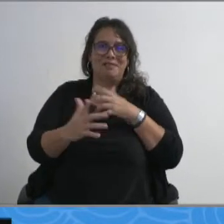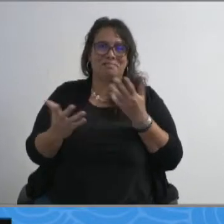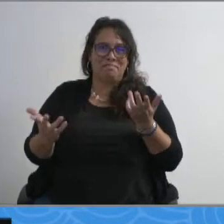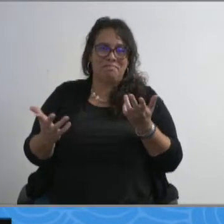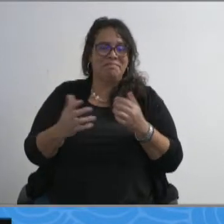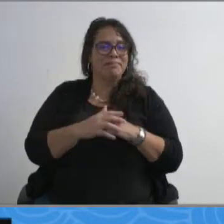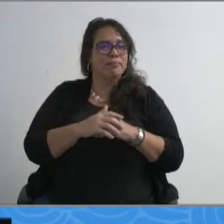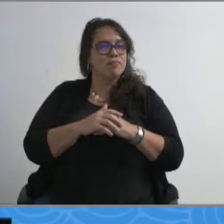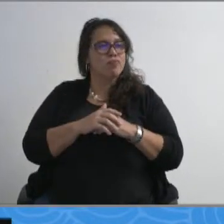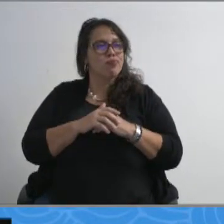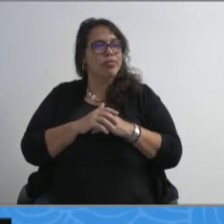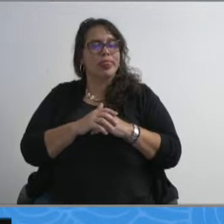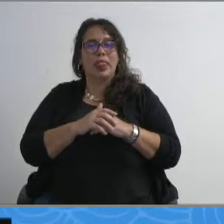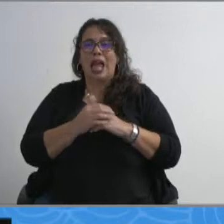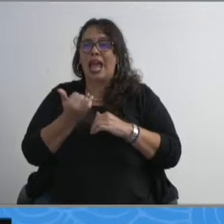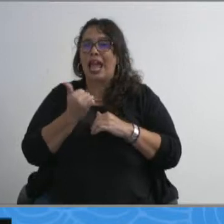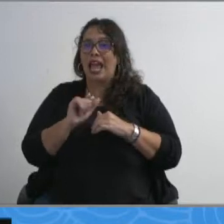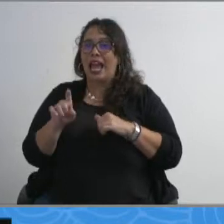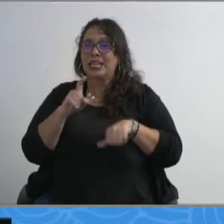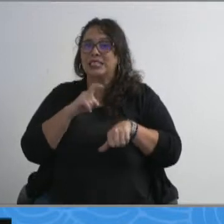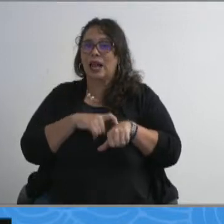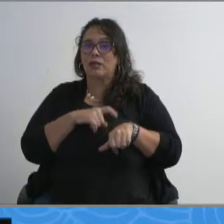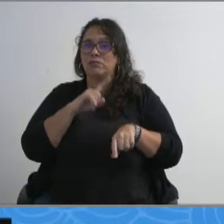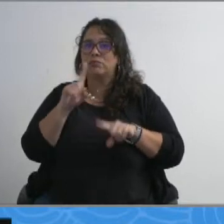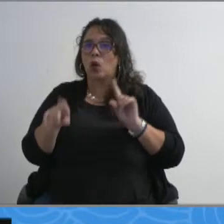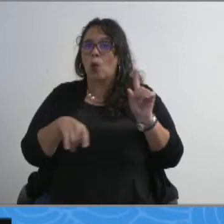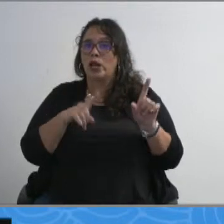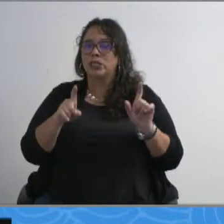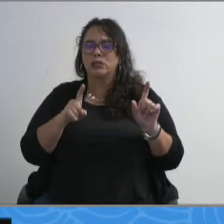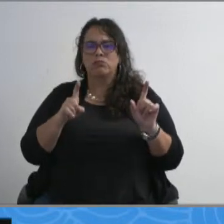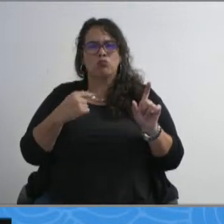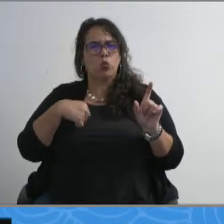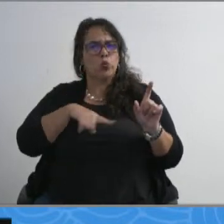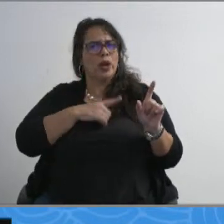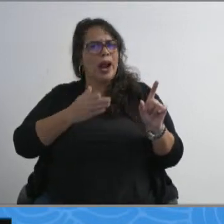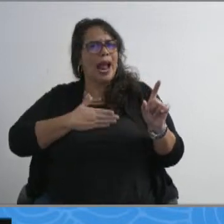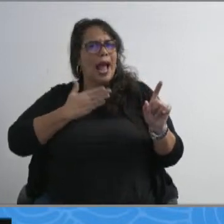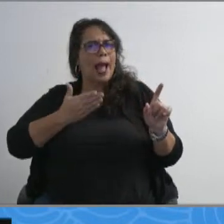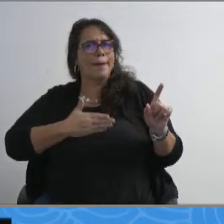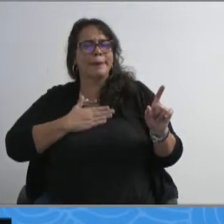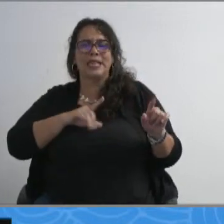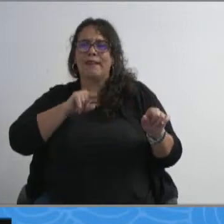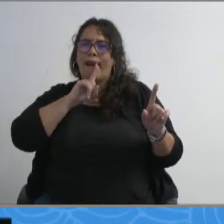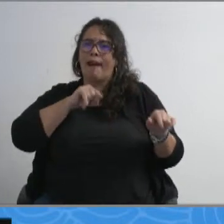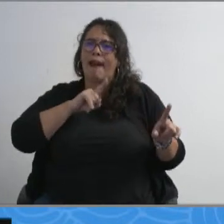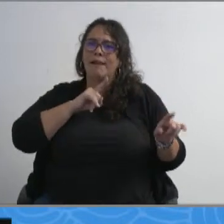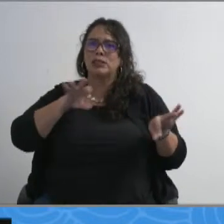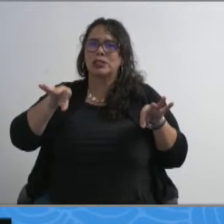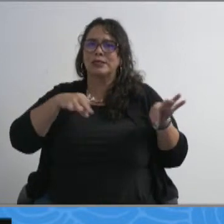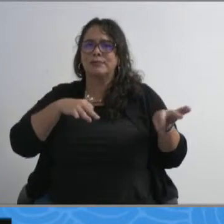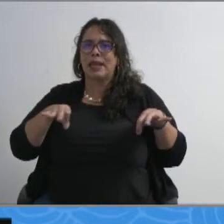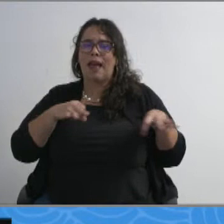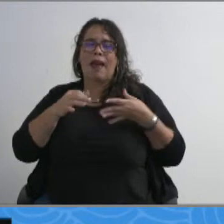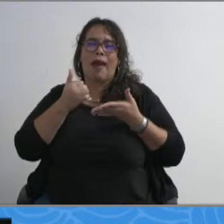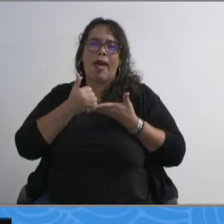And always, if you have questions, we are happy to answer questions. We're happy to explain, and help parents understand these processes.